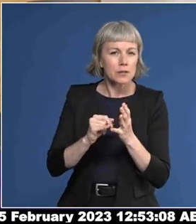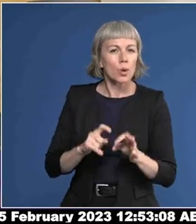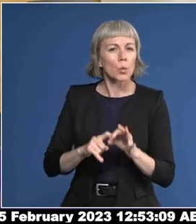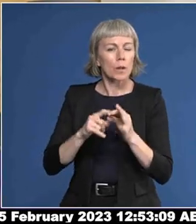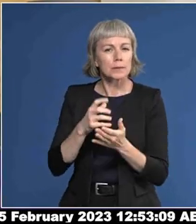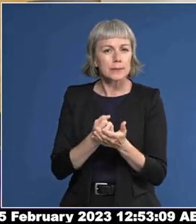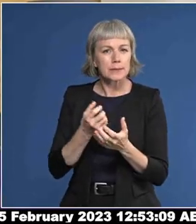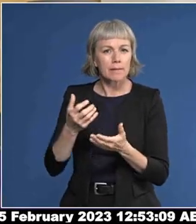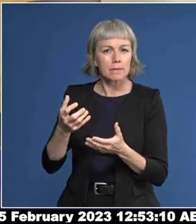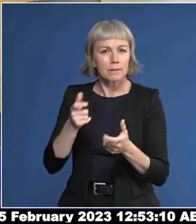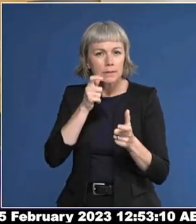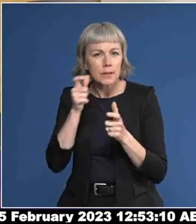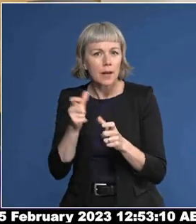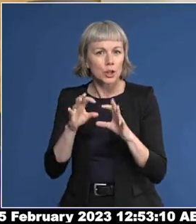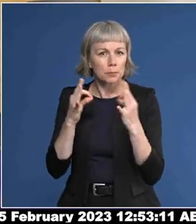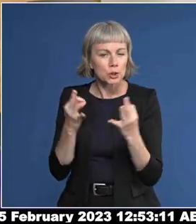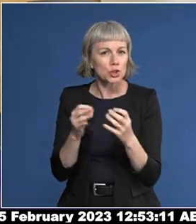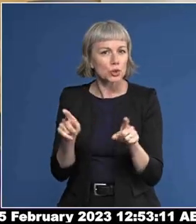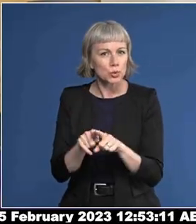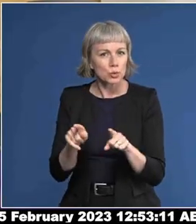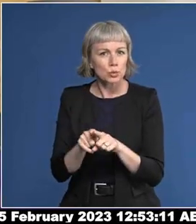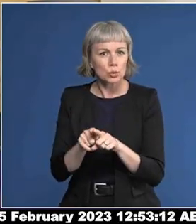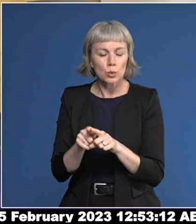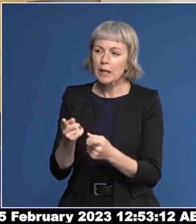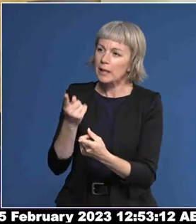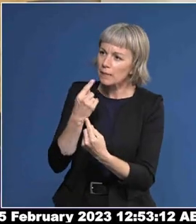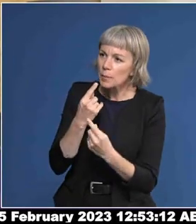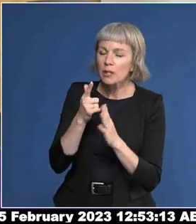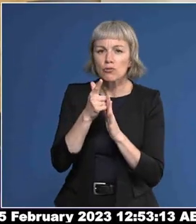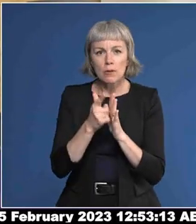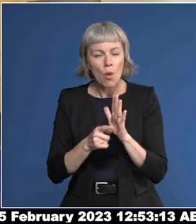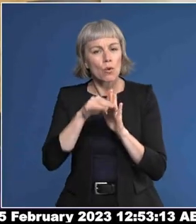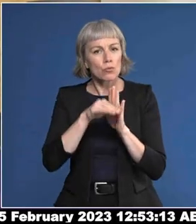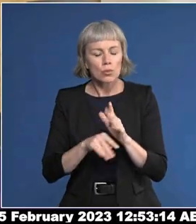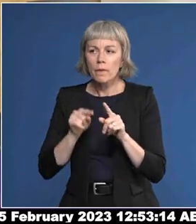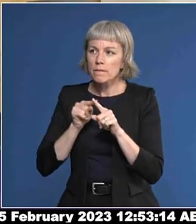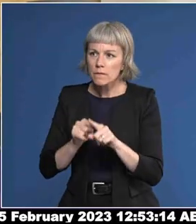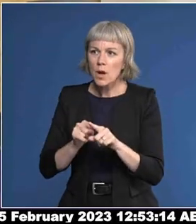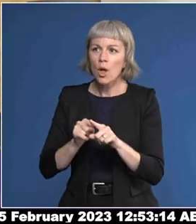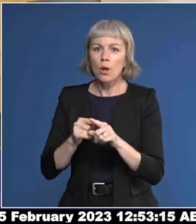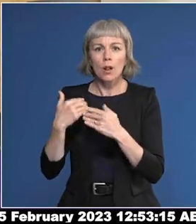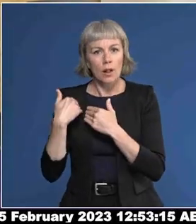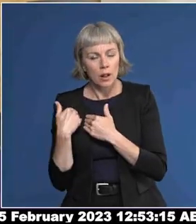rules and various other procedures that you have to follow. But as corporations, you have also got other obligations.